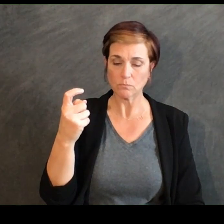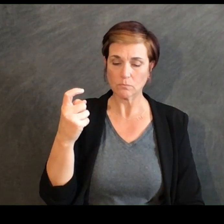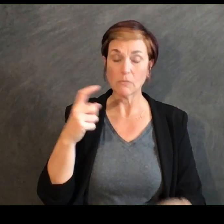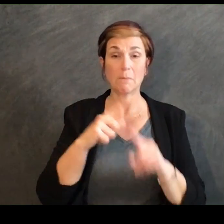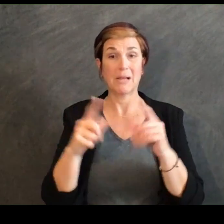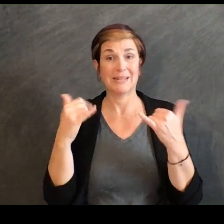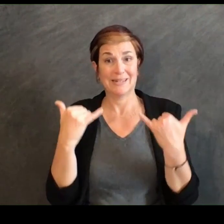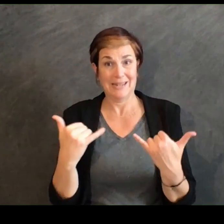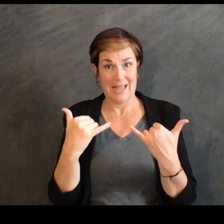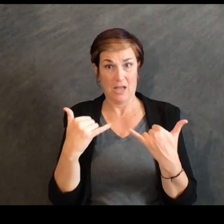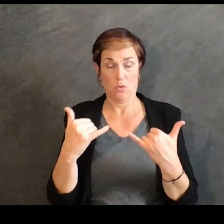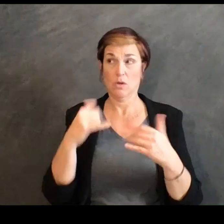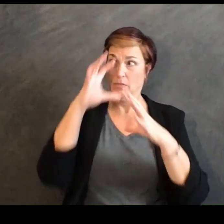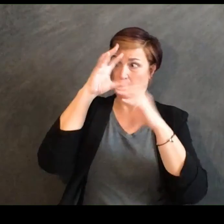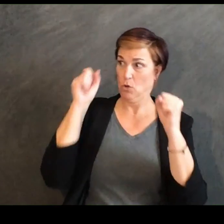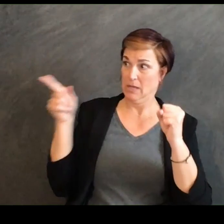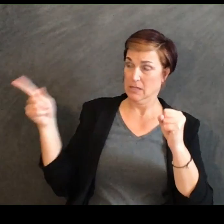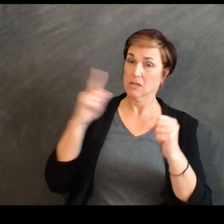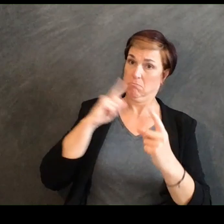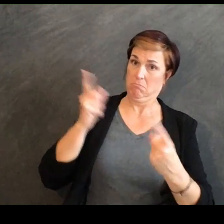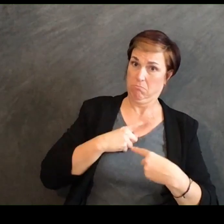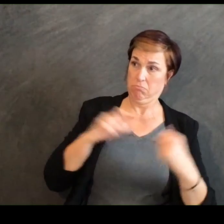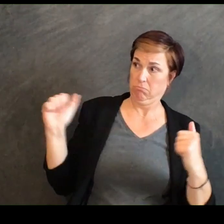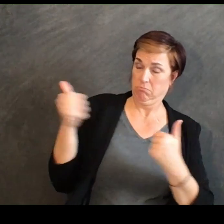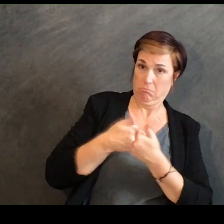us with bringing together this extraordinary public and private